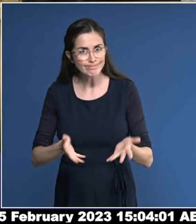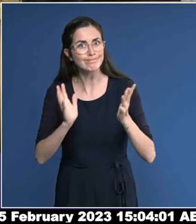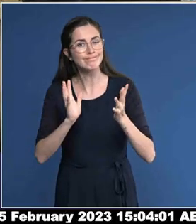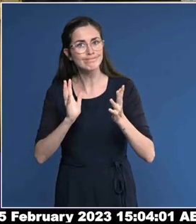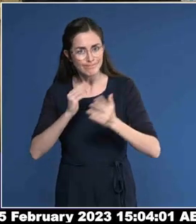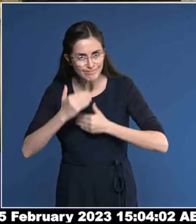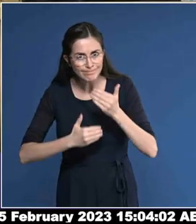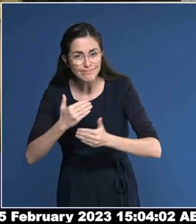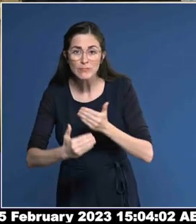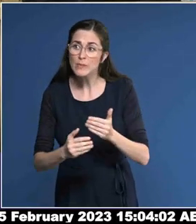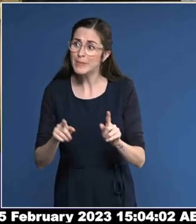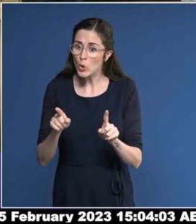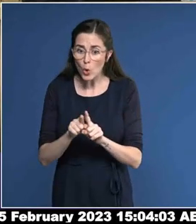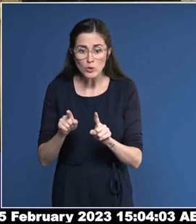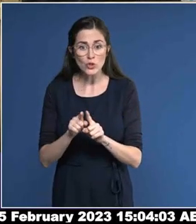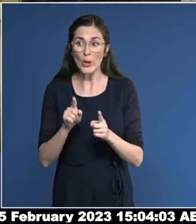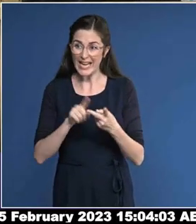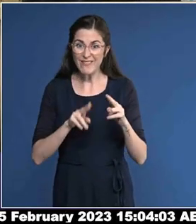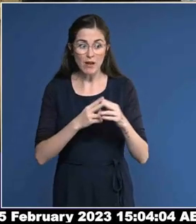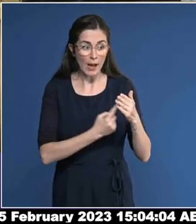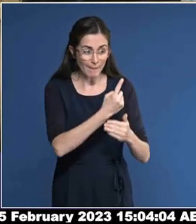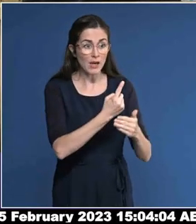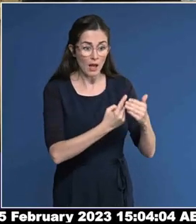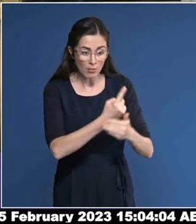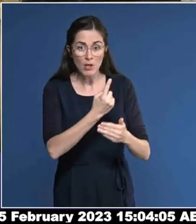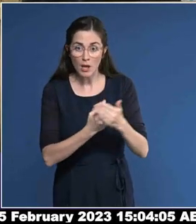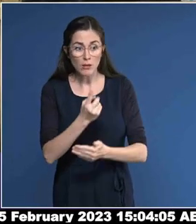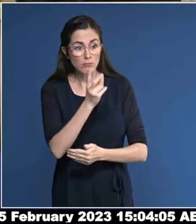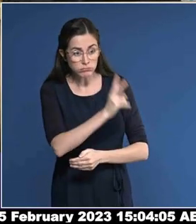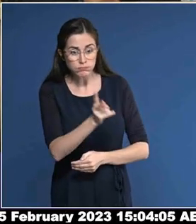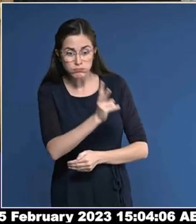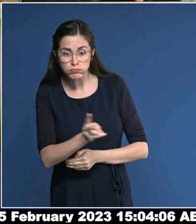able to deal with those repeats and having the appropriate training and learning on hand